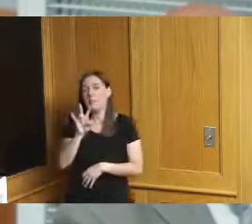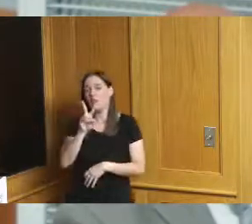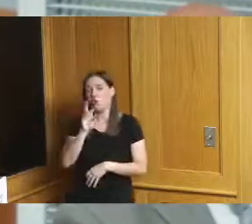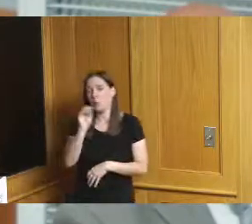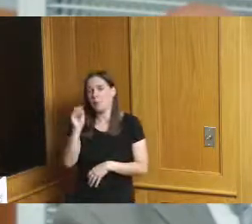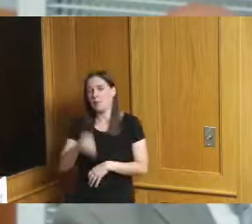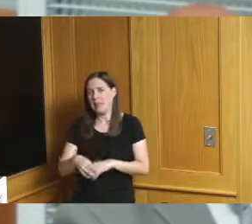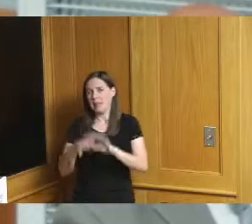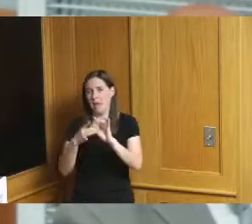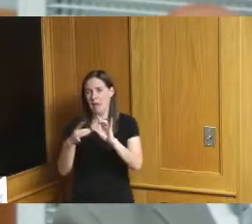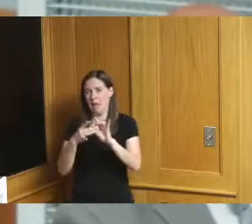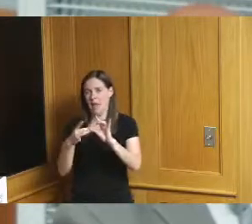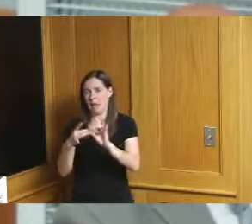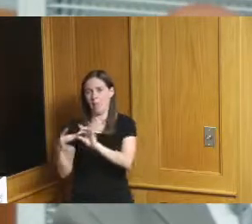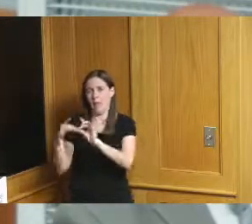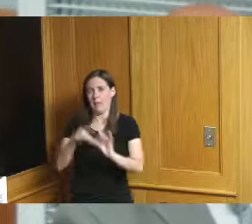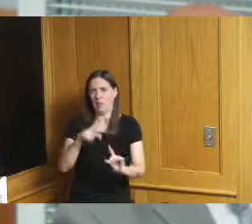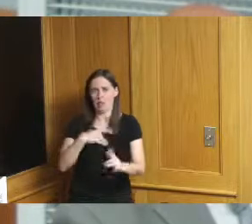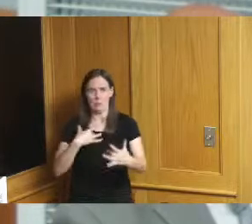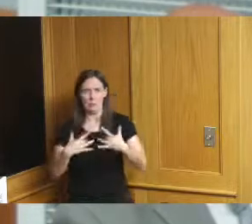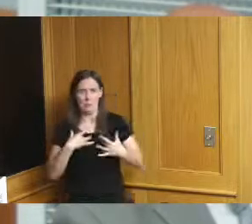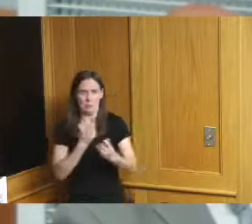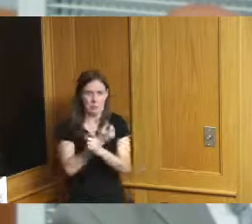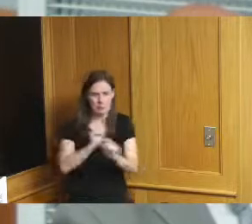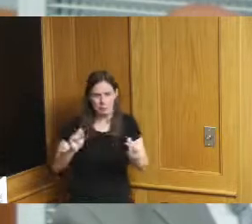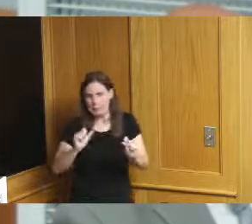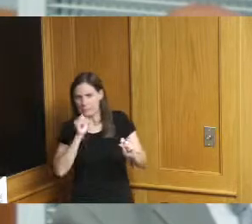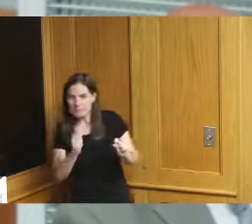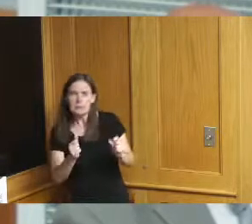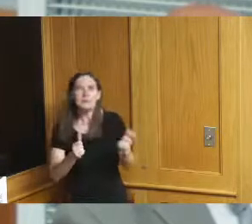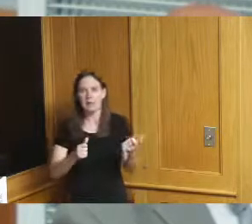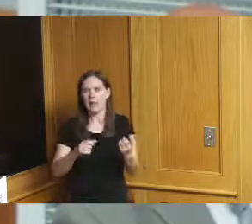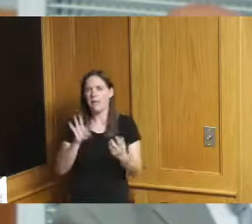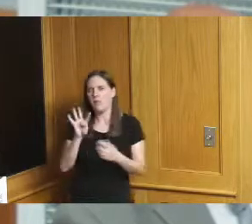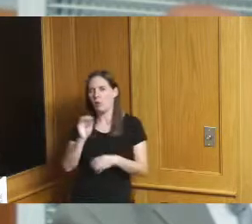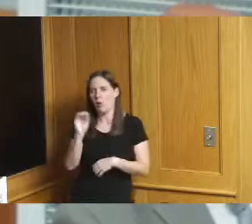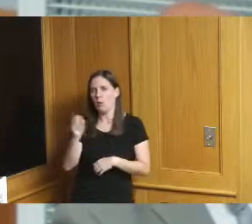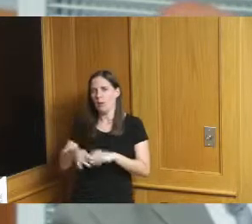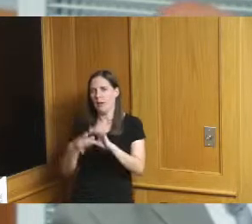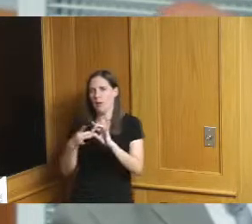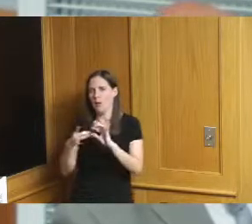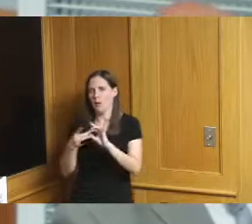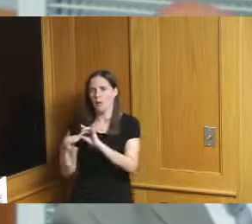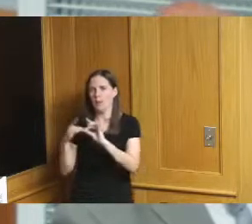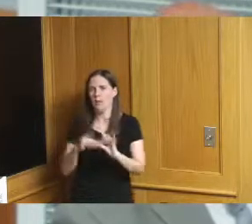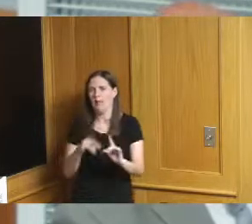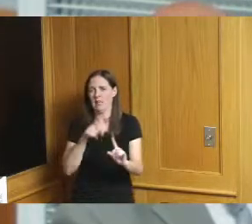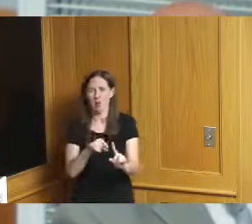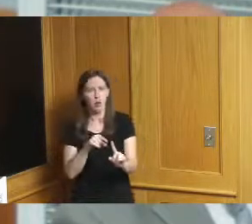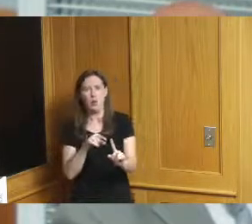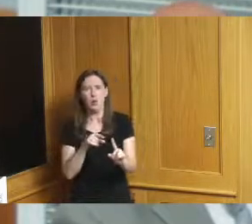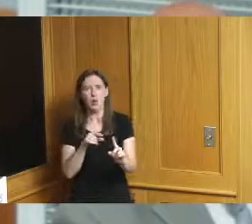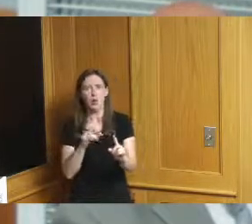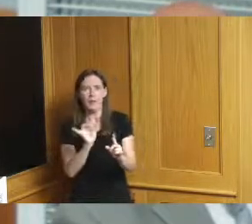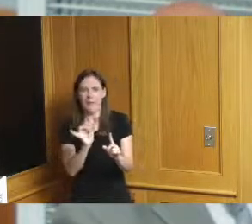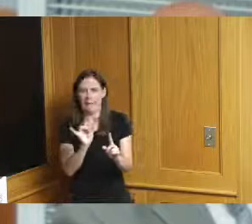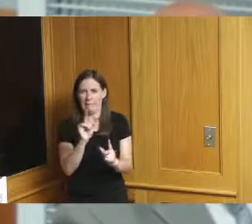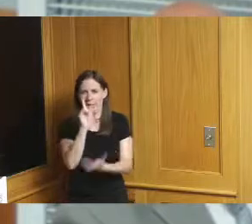were safety related and um 40 were comments where they were unclear about how to use the transit app